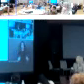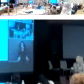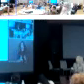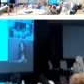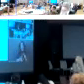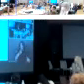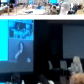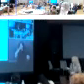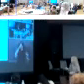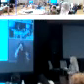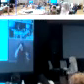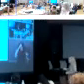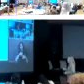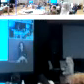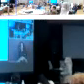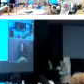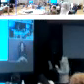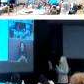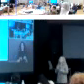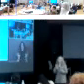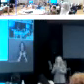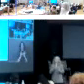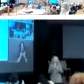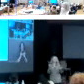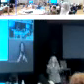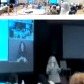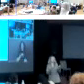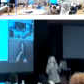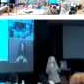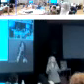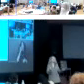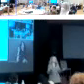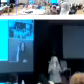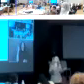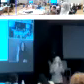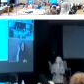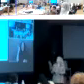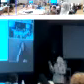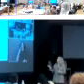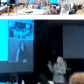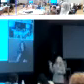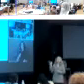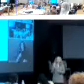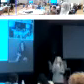with, not for. Nothing about us without us. Subject matter expertise is very